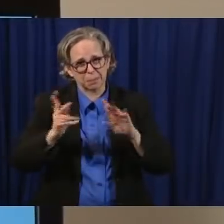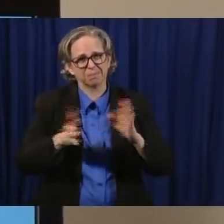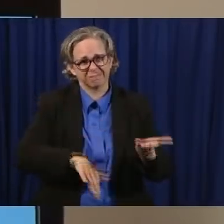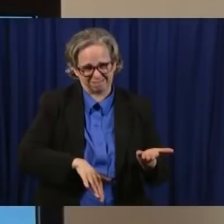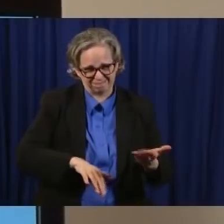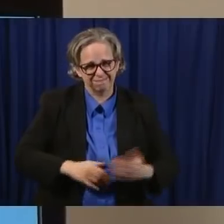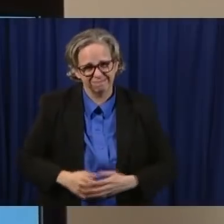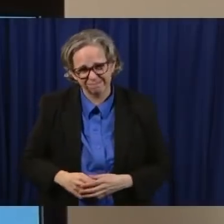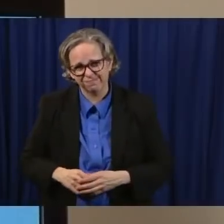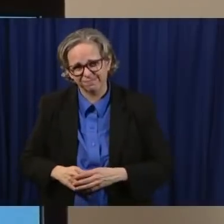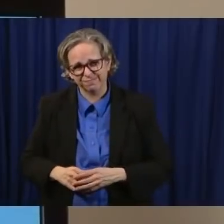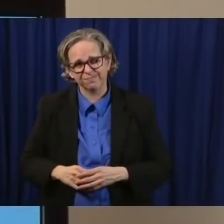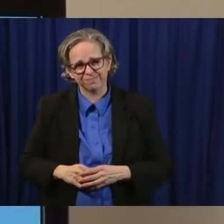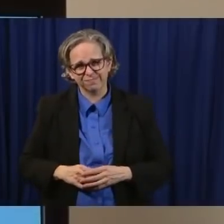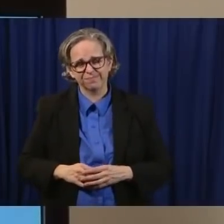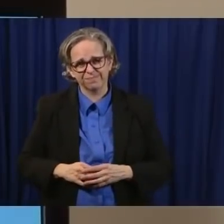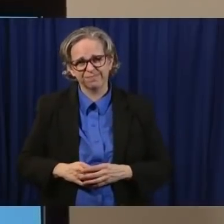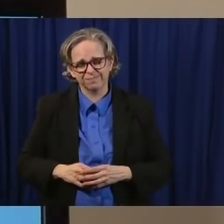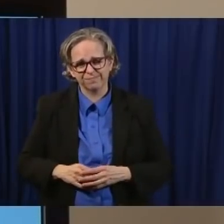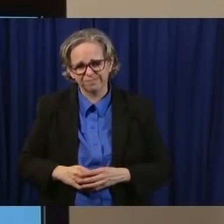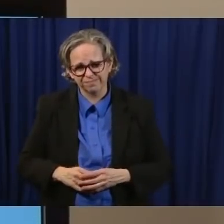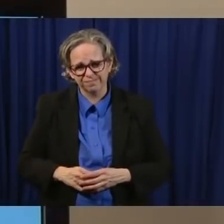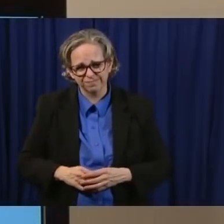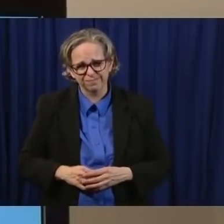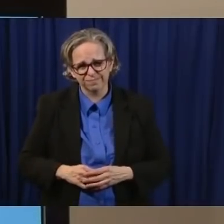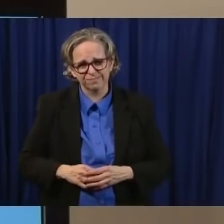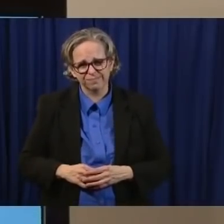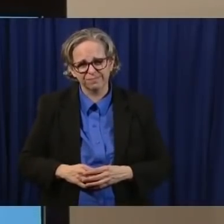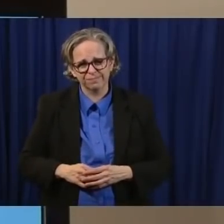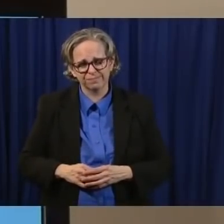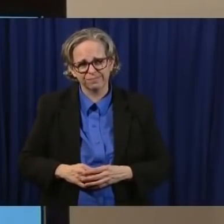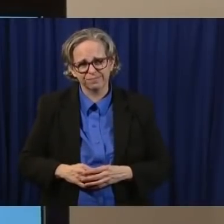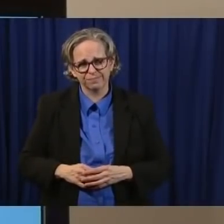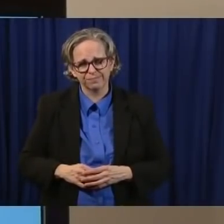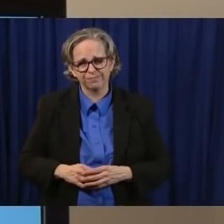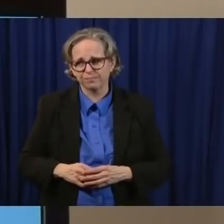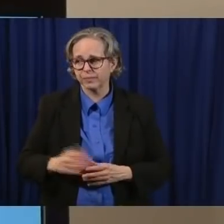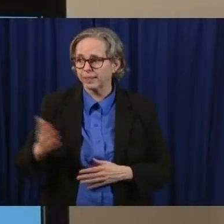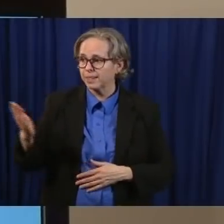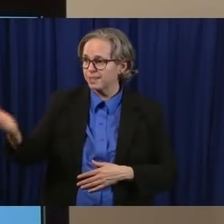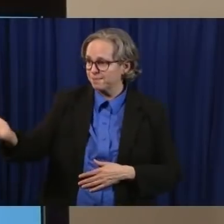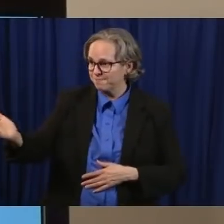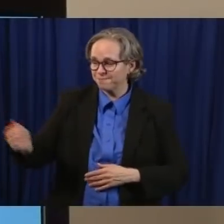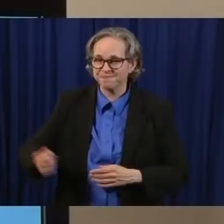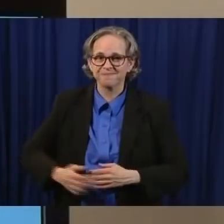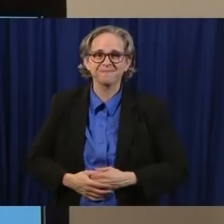WE DO HAVE HOSPITALIZATIONS THAT HAVE TRADED SLIGHTLY UP IN THE LAST 24 HOURS BUT IT'S SOMETHING WE WILL CONTINUE TO WATCH. OUR DEBTS RIGHT NOW IN OHIO ARE